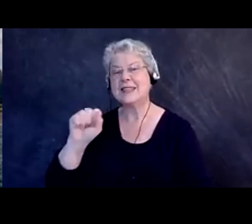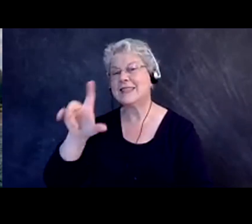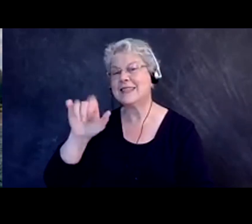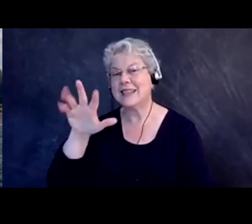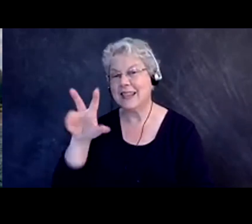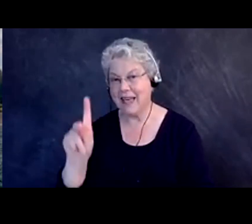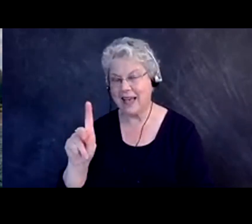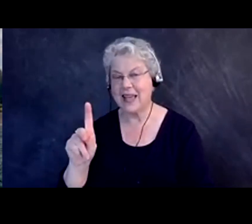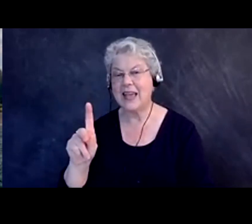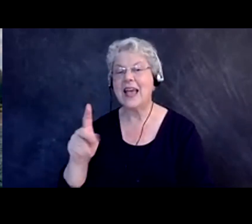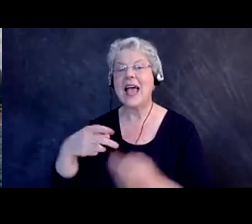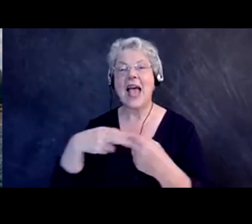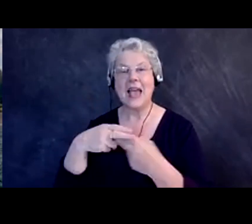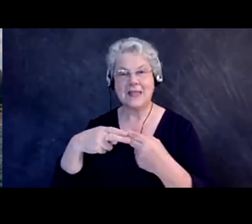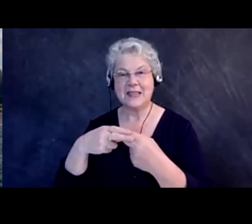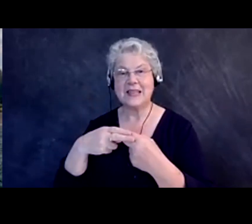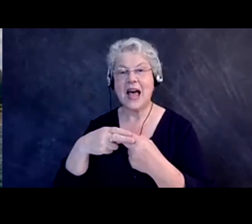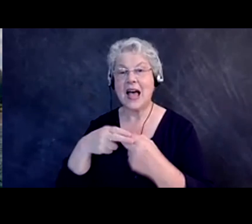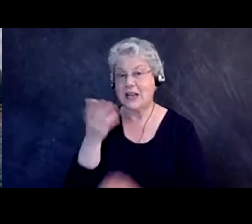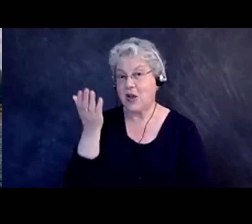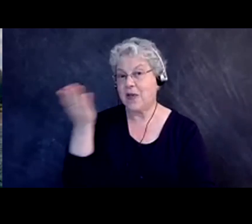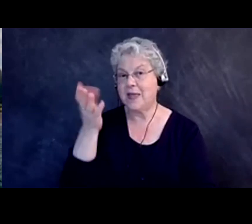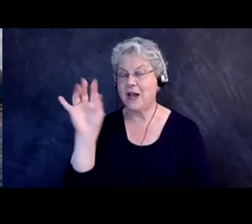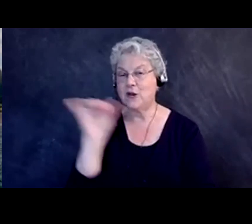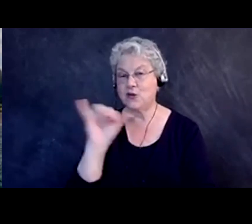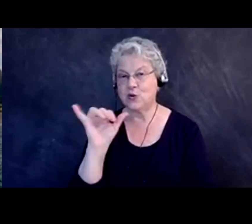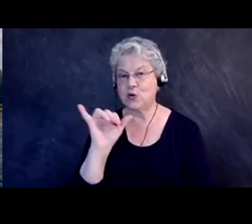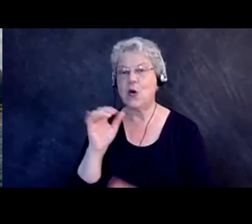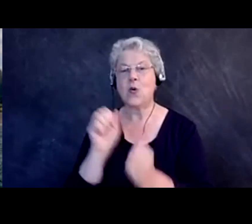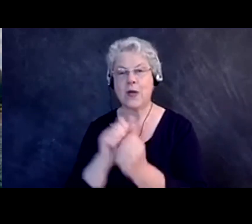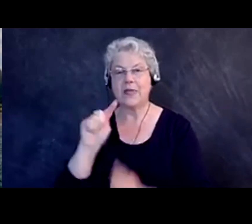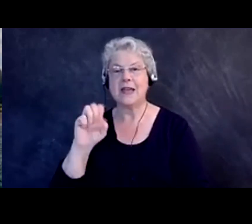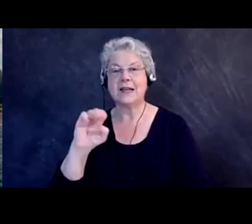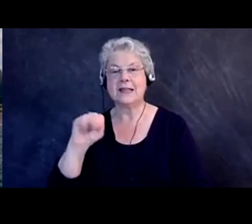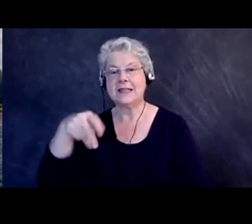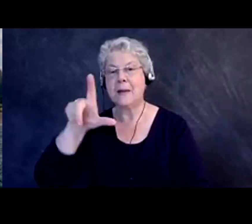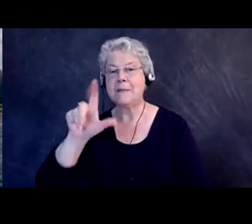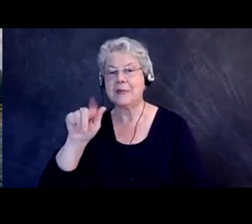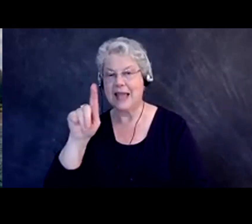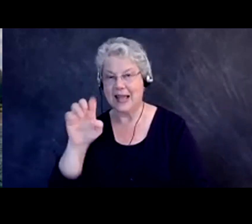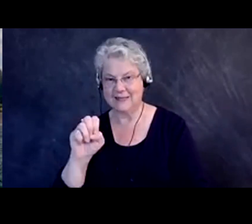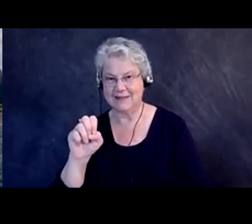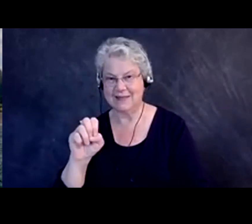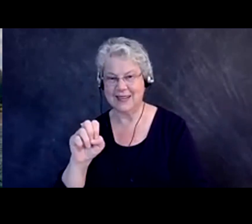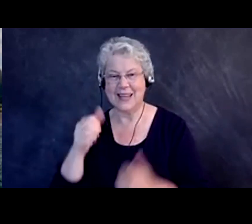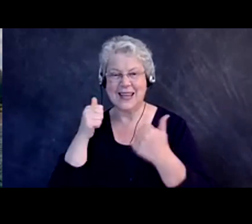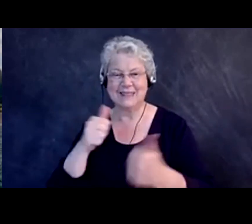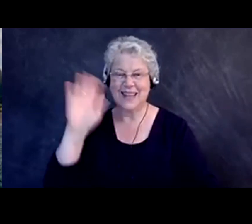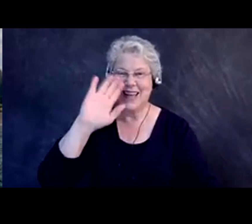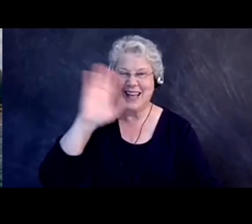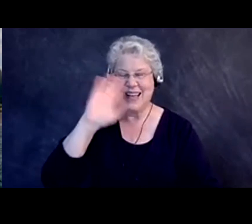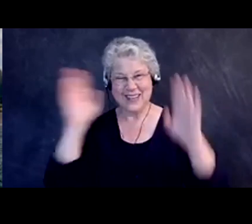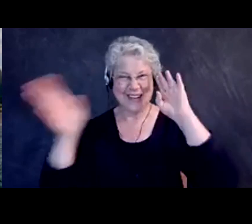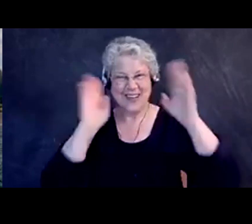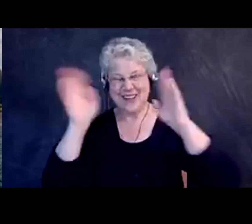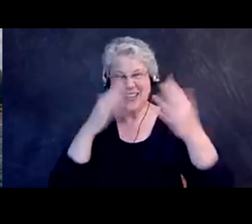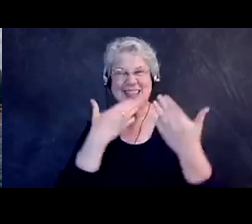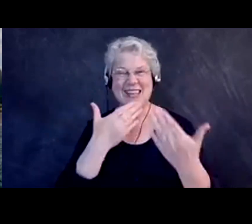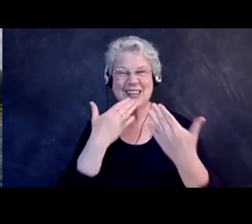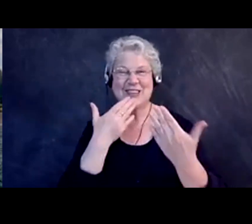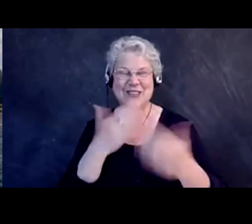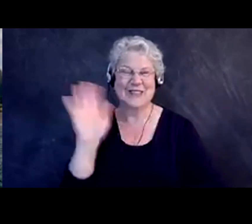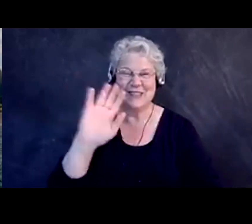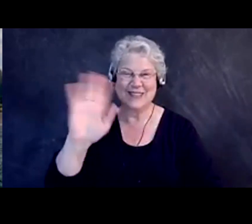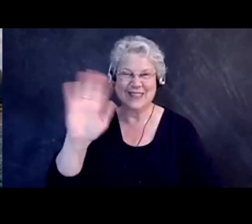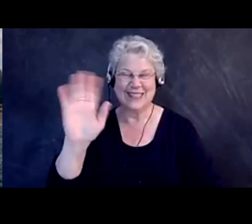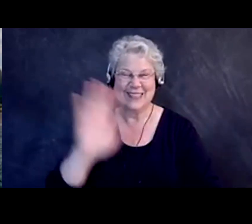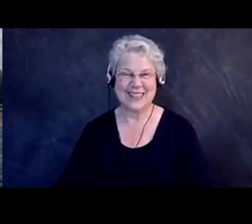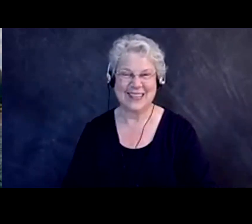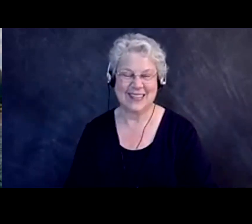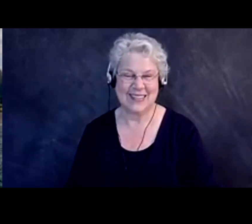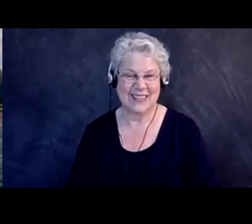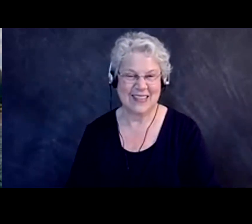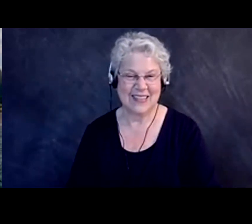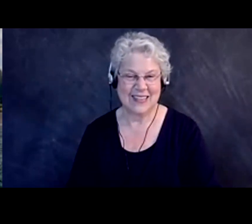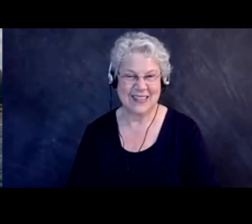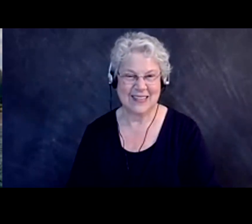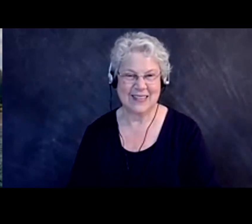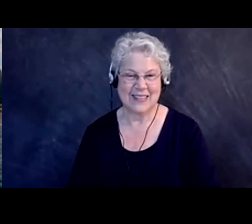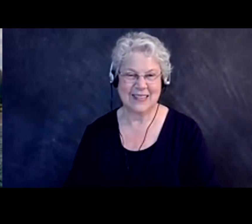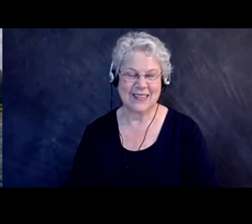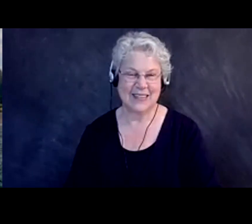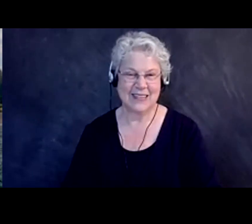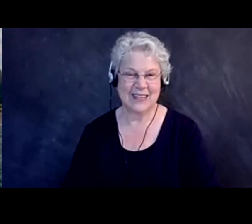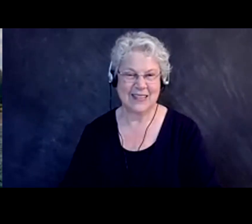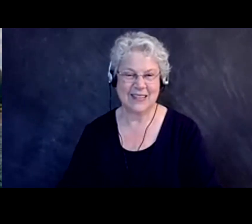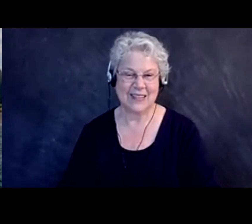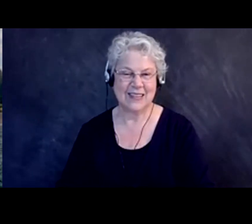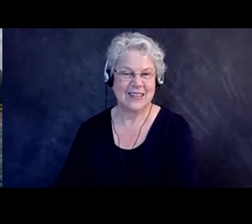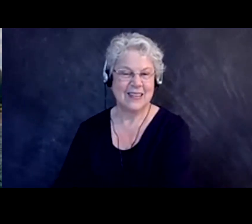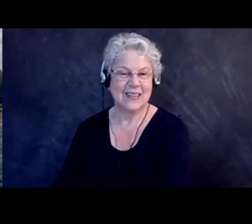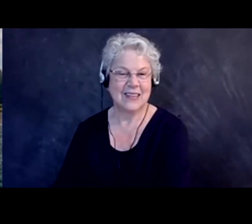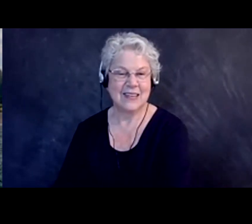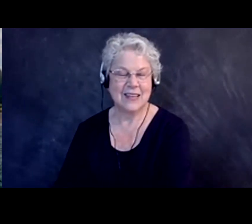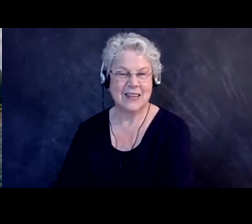the slide presentation in Slack for you as well as the templates. Okay. Haawa. Huy ch q'u. Thank you.